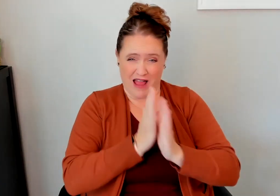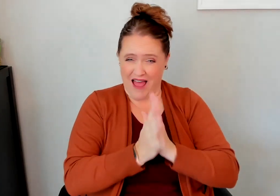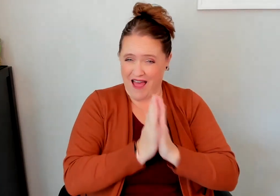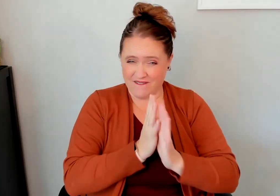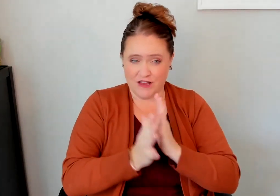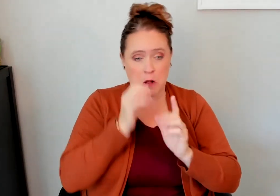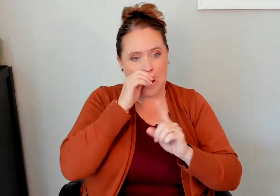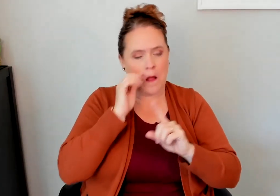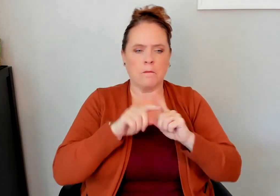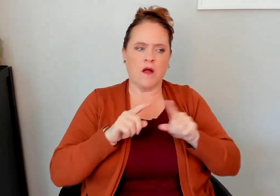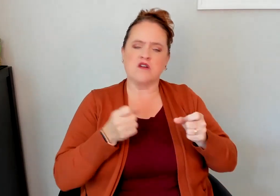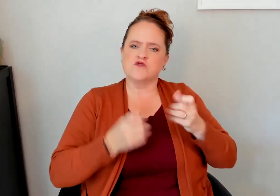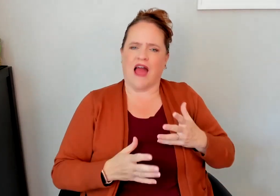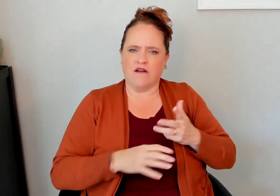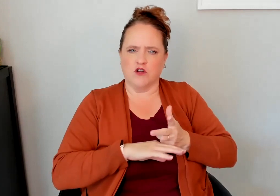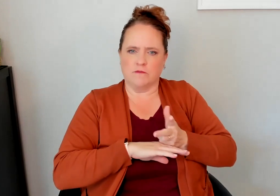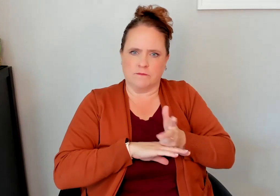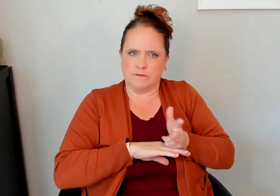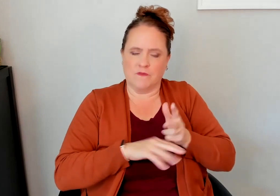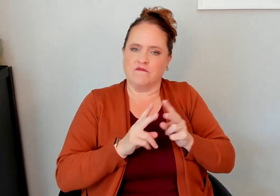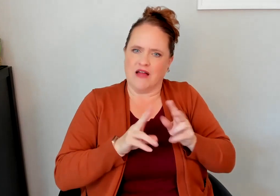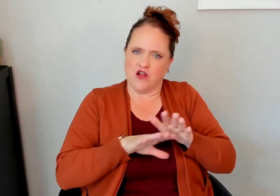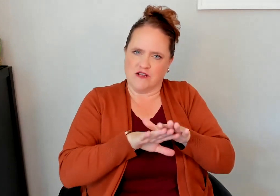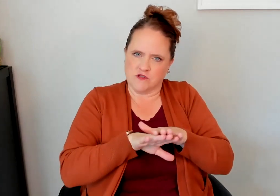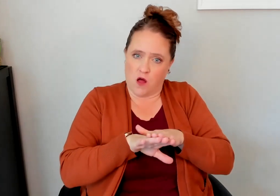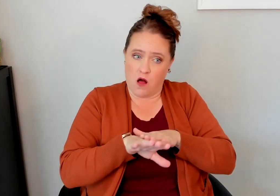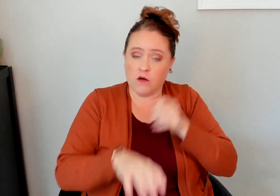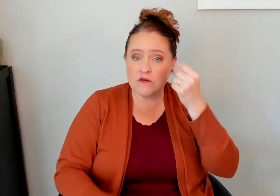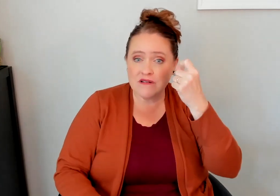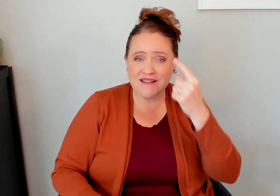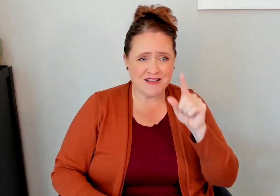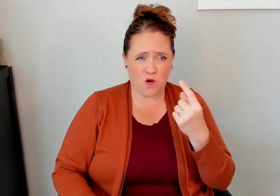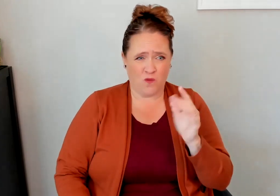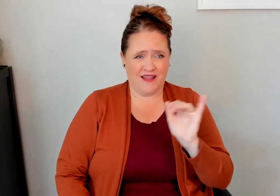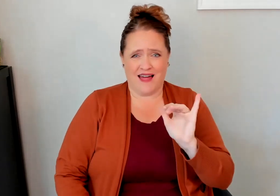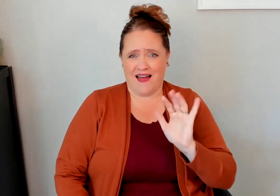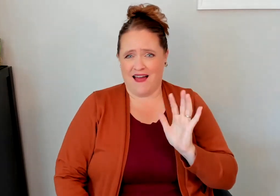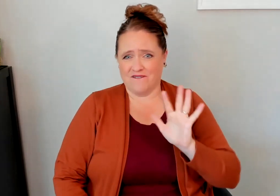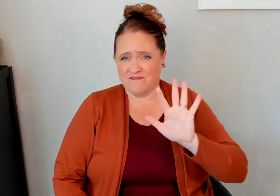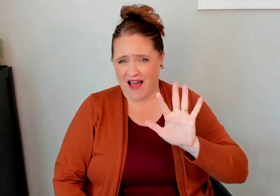the driver took great care and drove very slowly. i think it's only about five or six